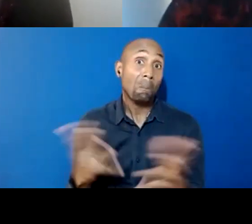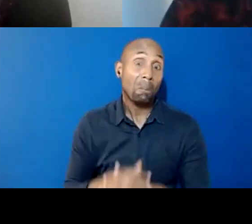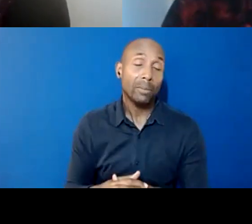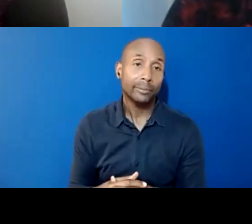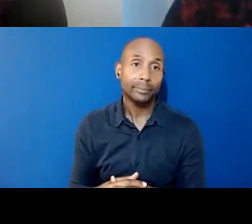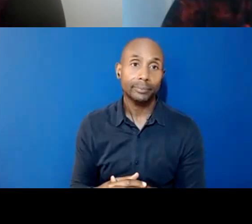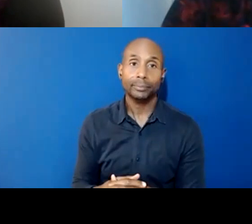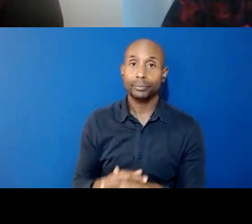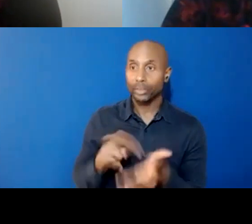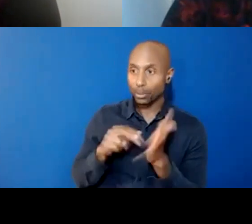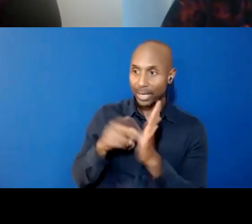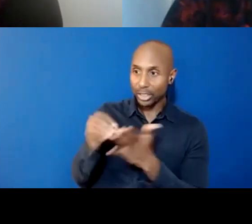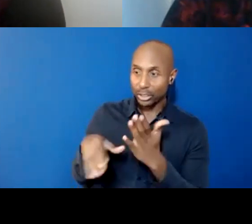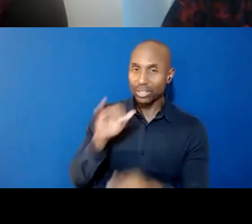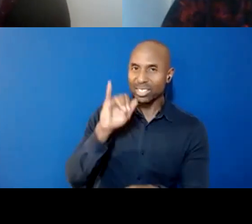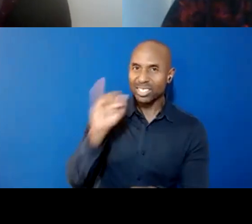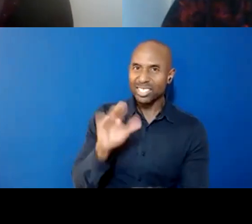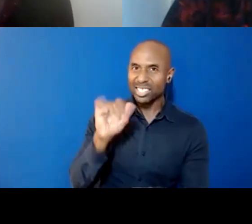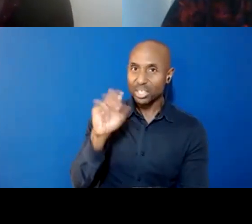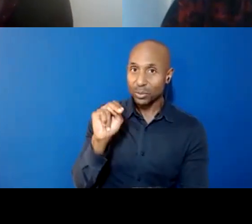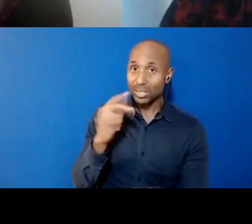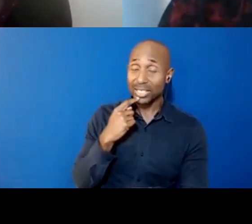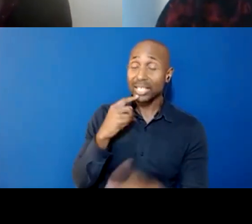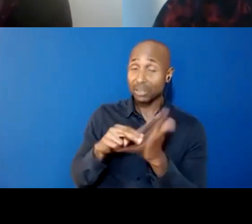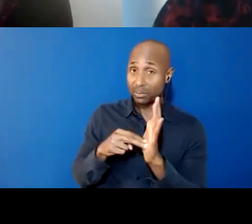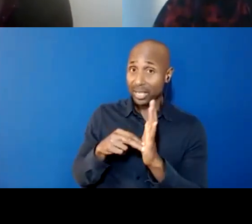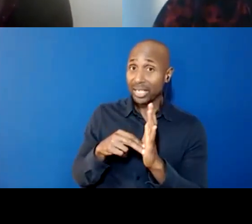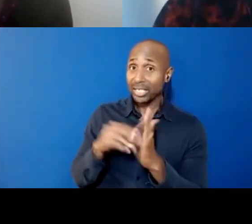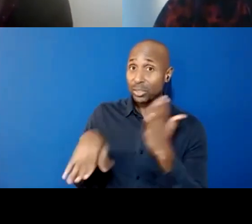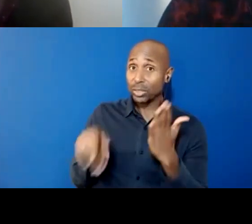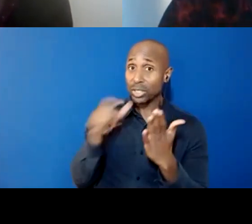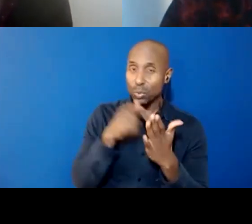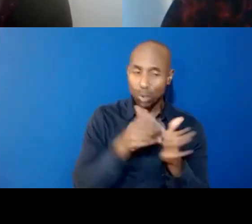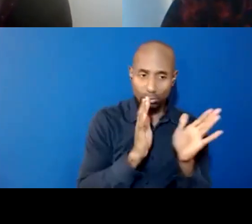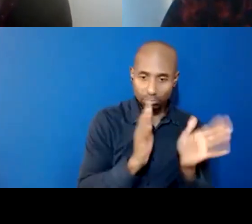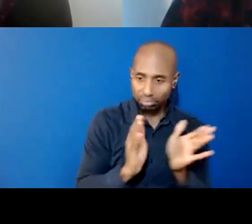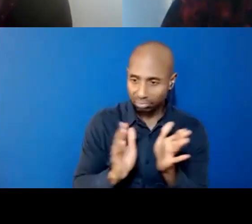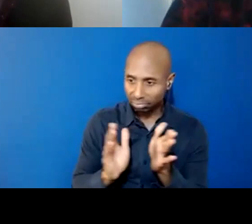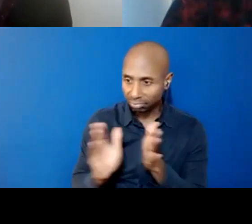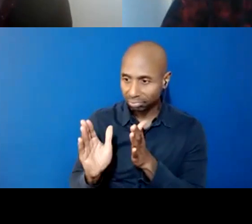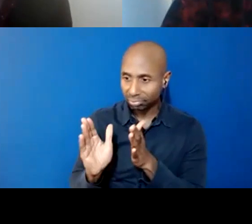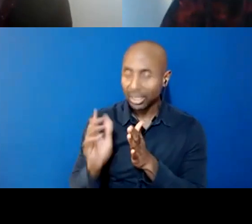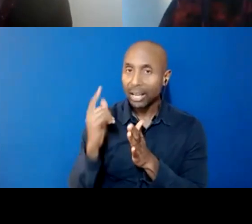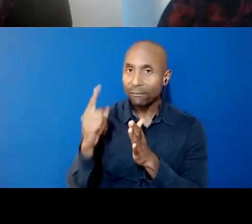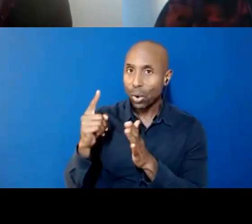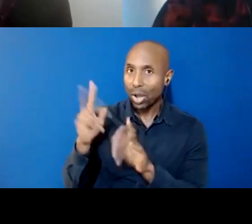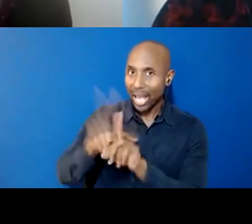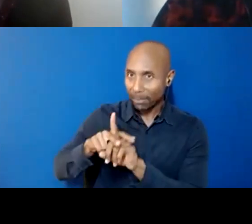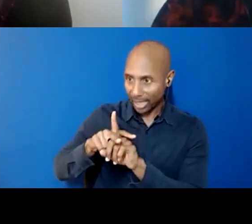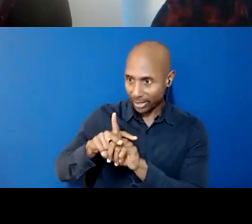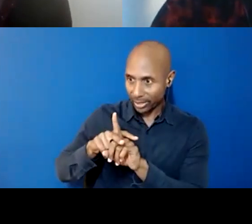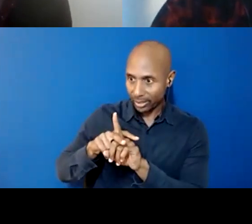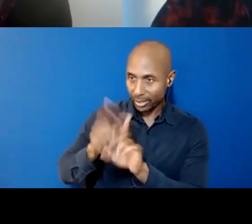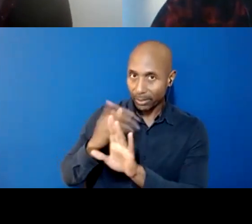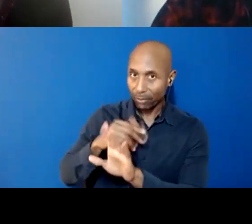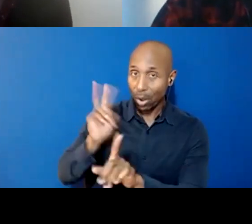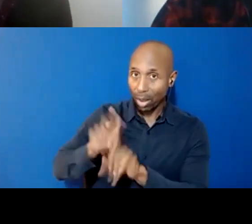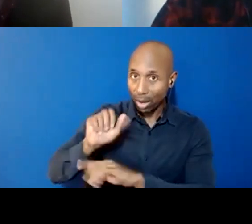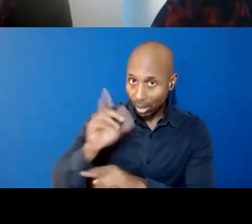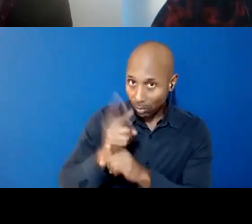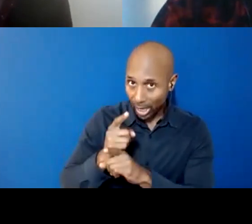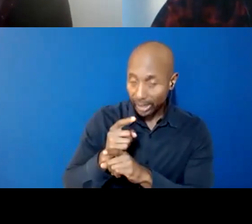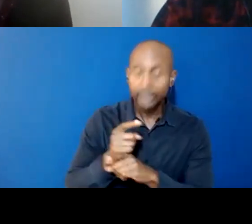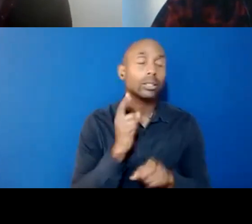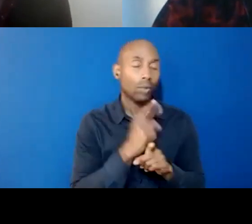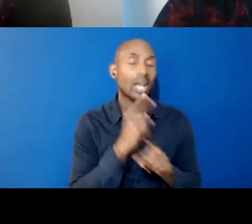Yes, these were students who were reaching out to people around the world